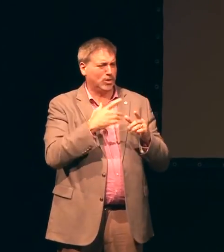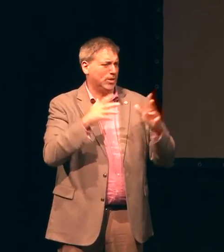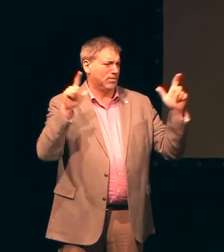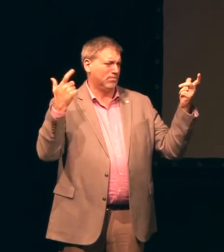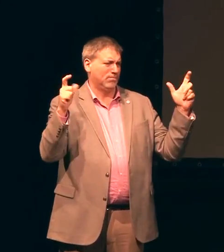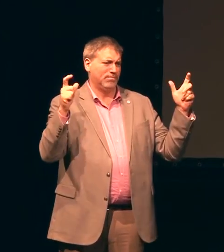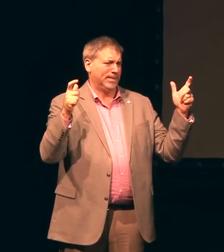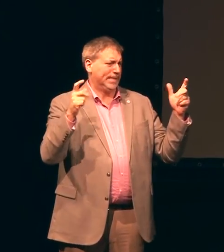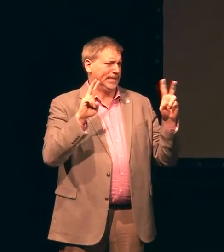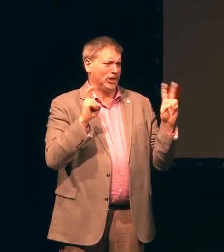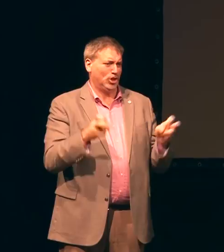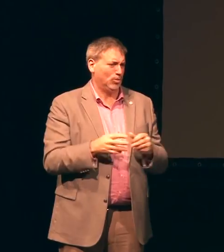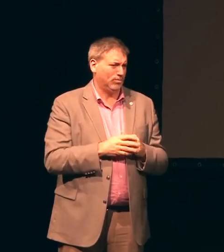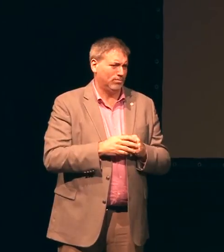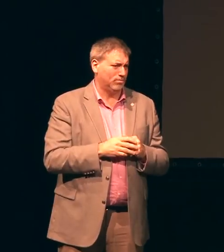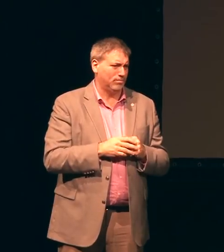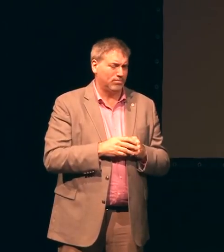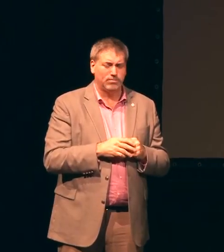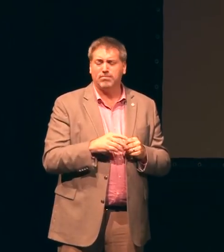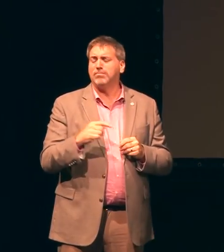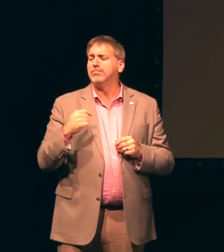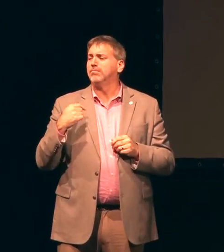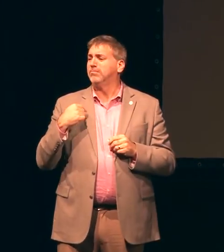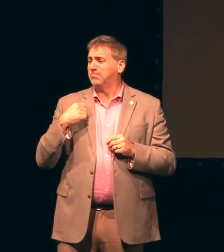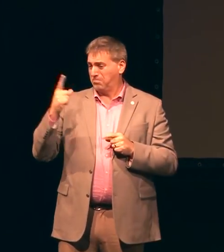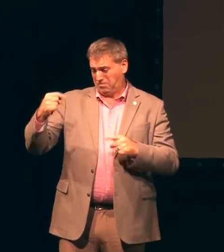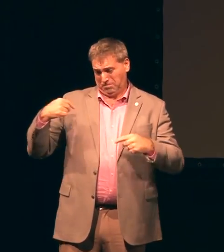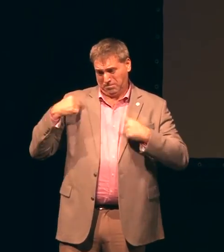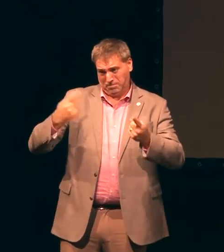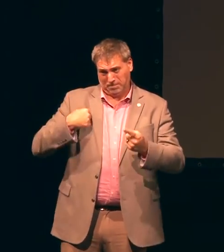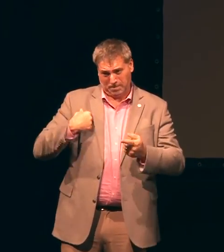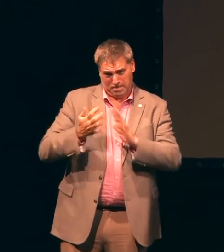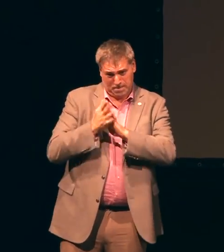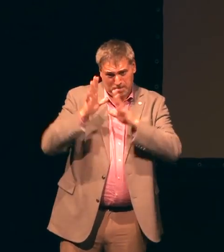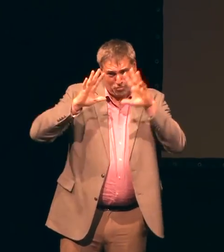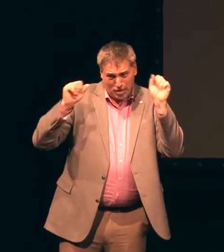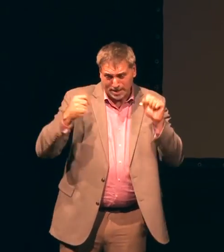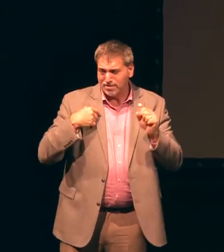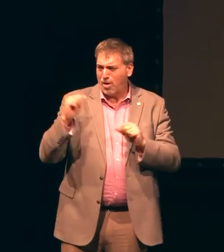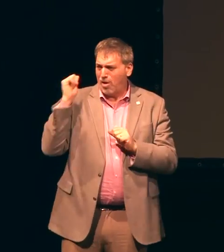force. I knew that it was a big issue. And since